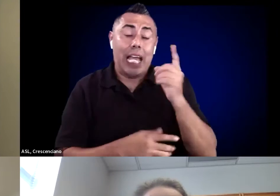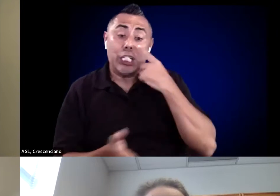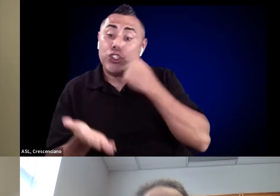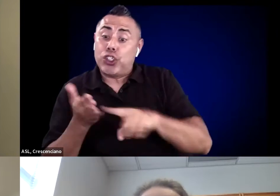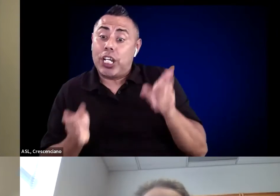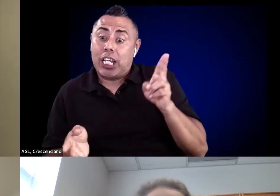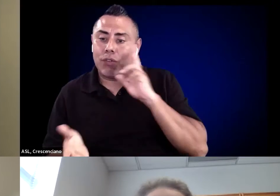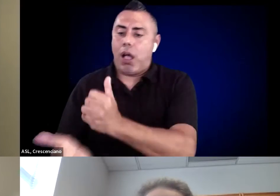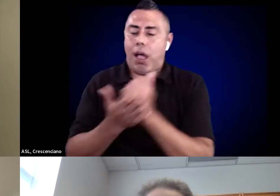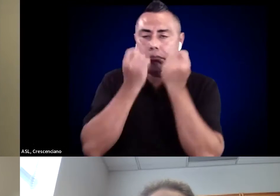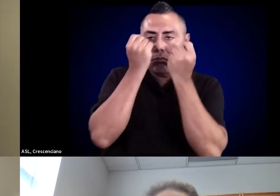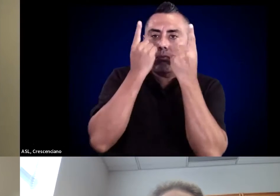Rebecca Tarvin (she/her): And these are just